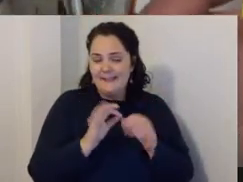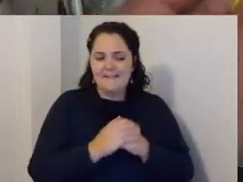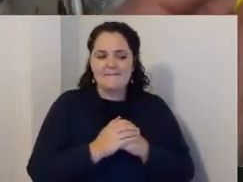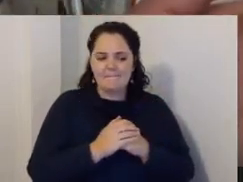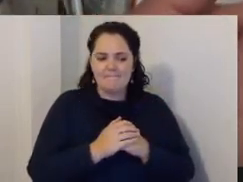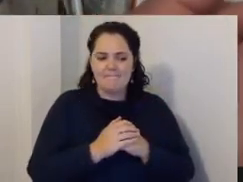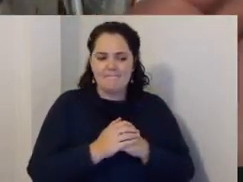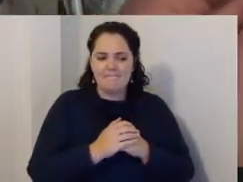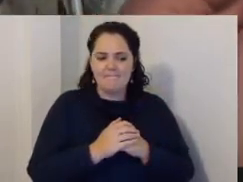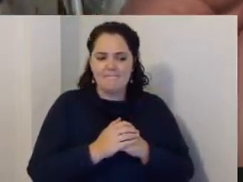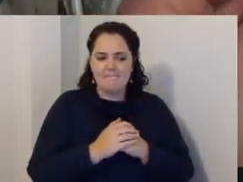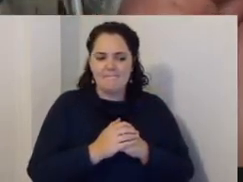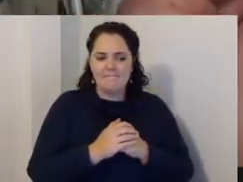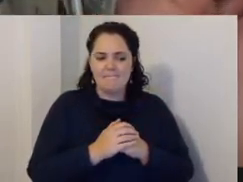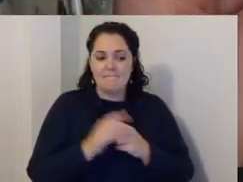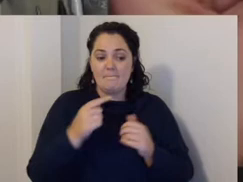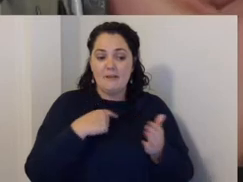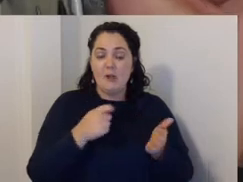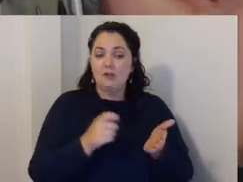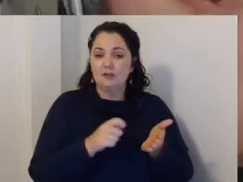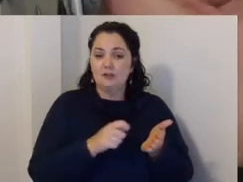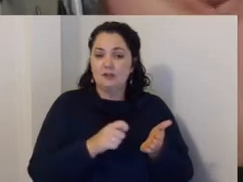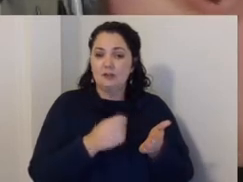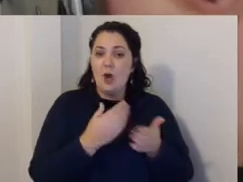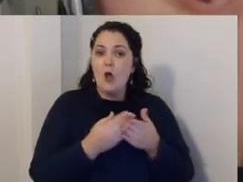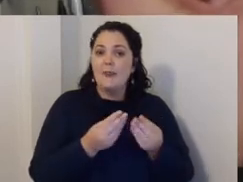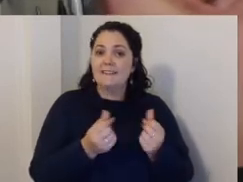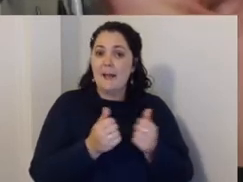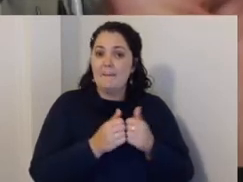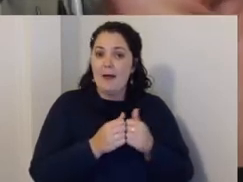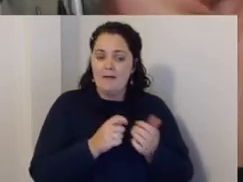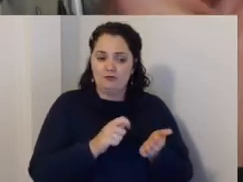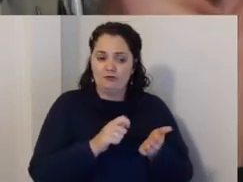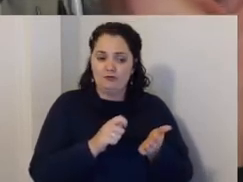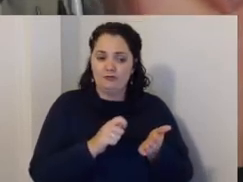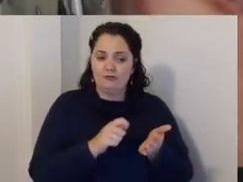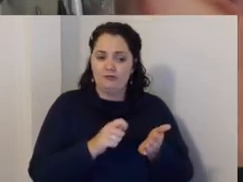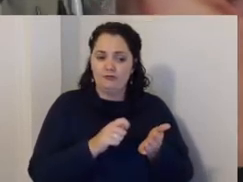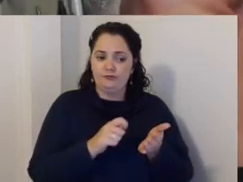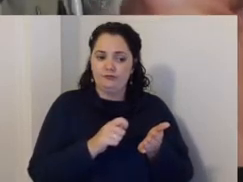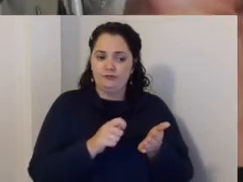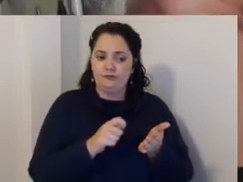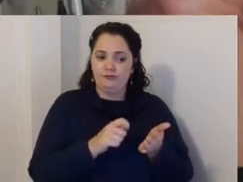and now I'm going to take it and I'm just going to sand that pencil with the sandpaper and let